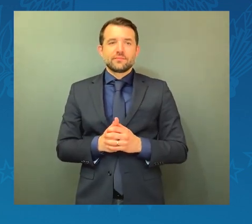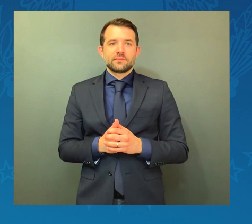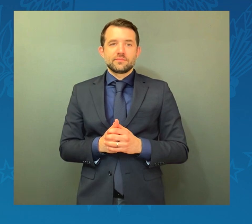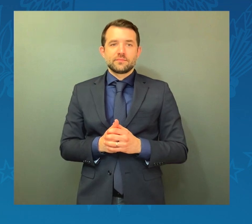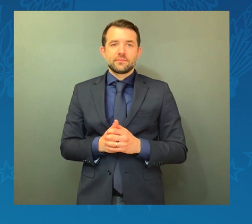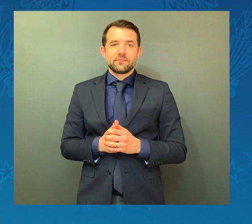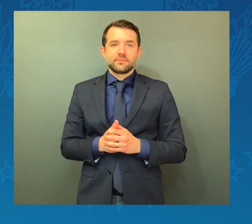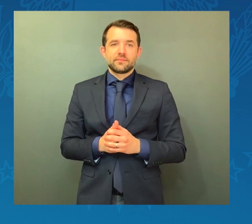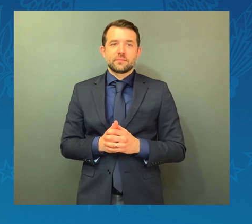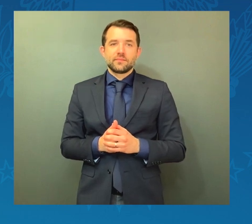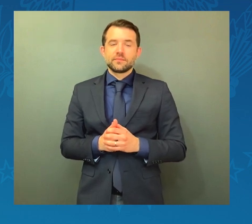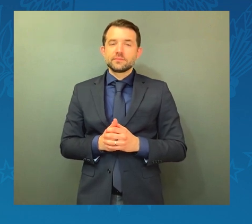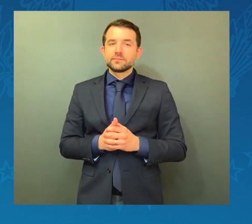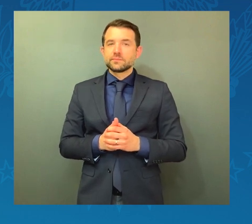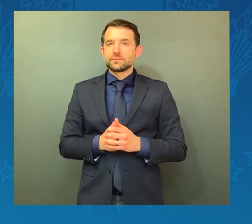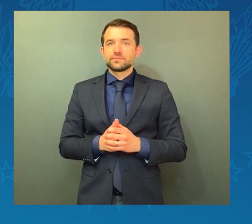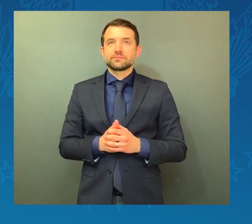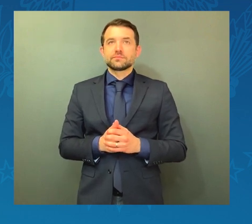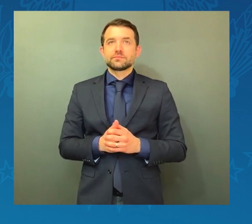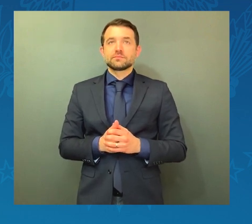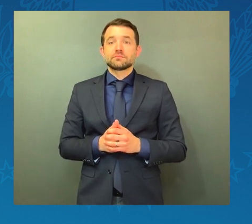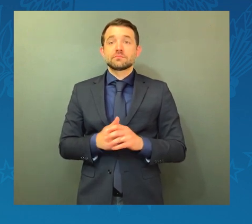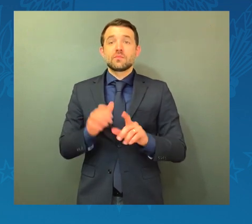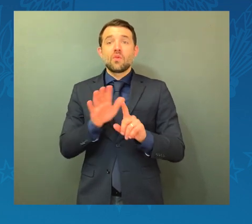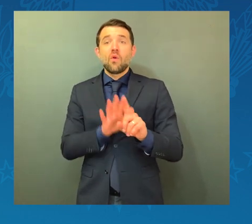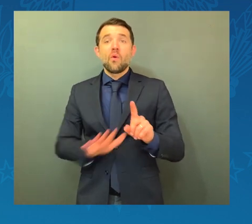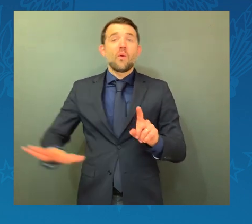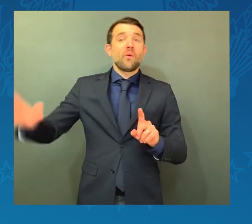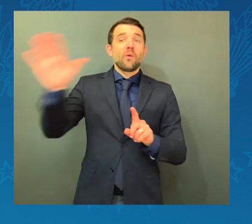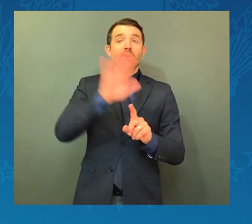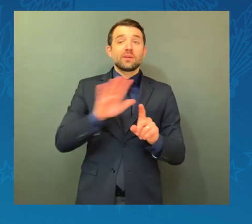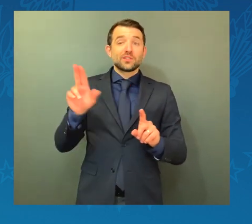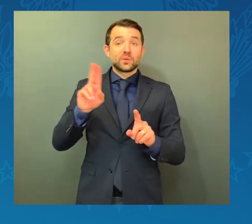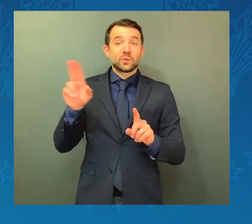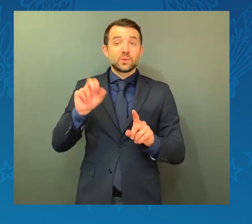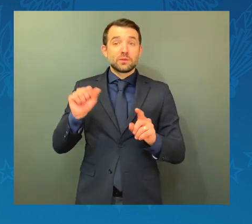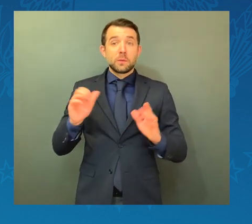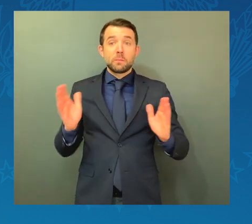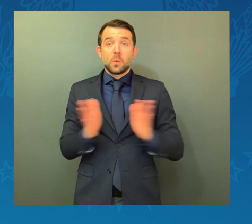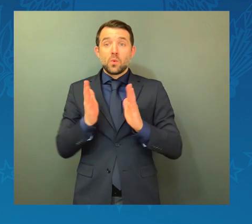Across our nation, small businesses are engines of economic prosperity.